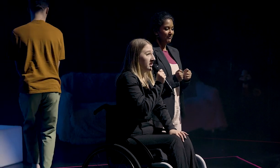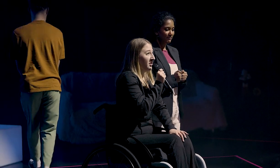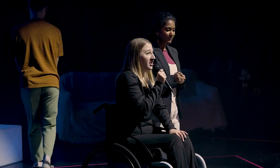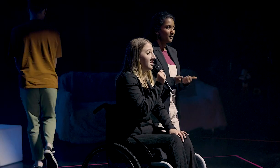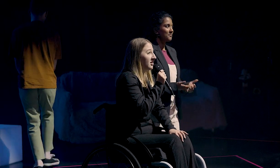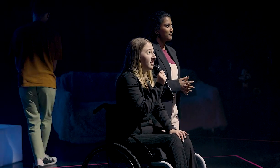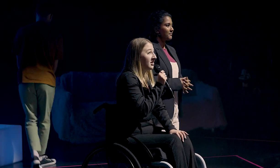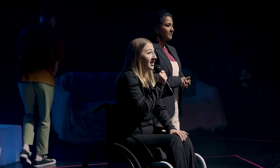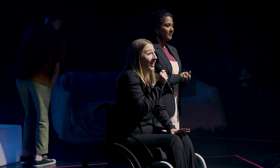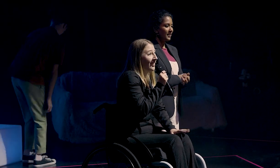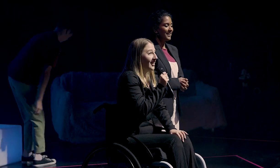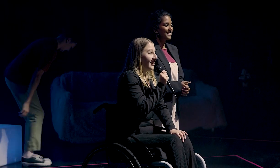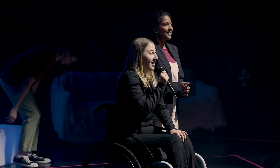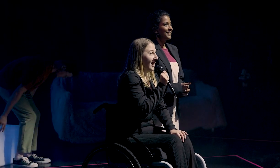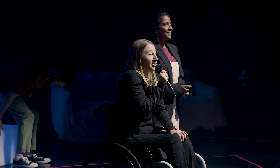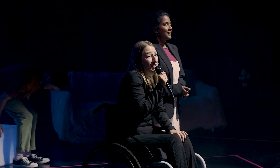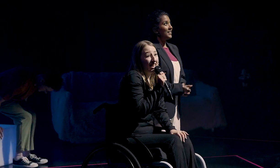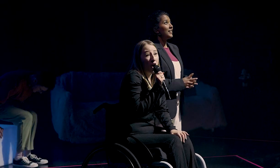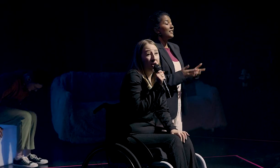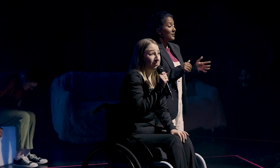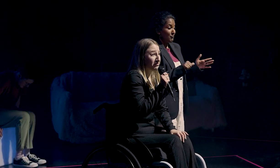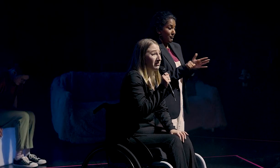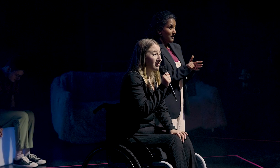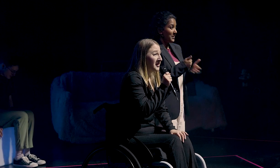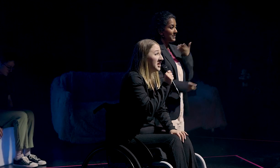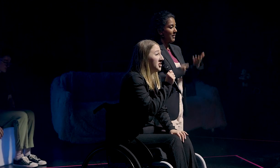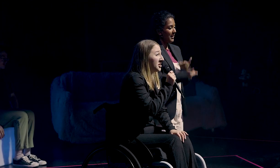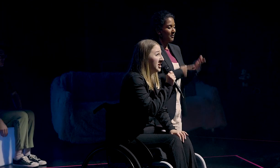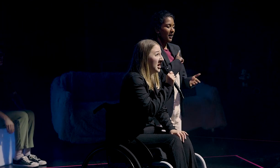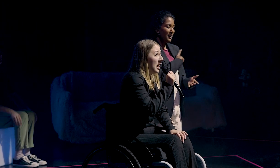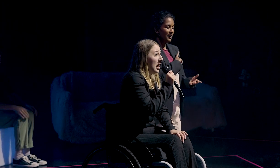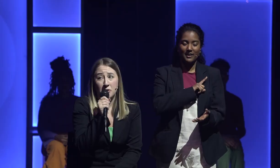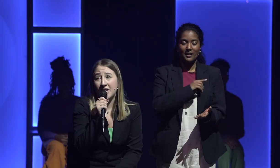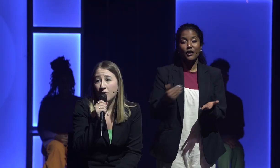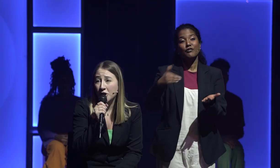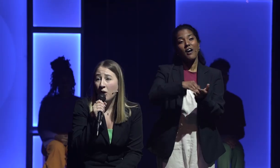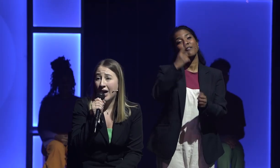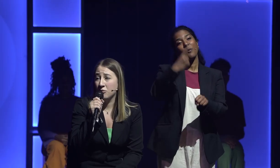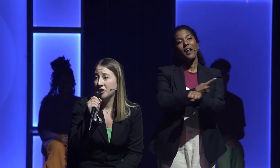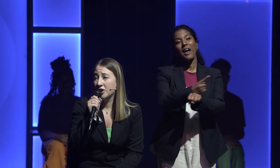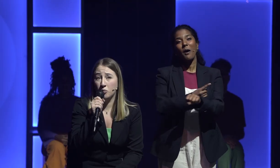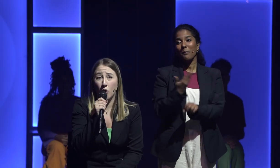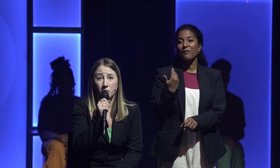So I don't really know, cos about an hour ago, I wanted this award